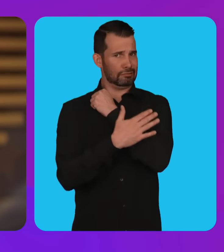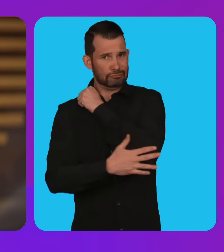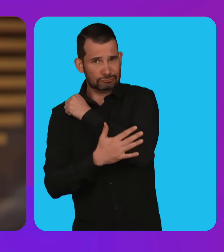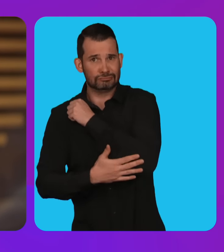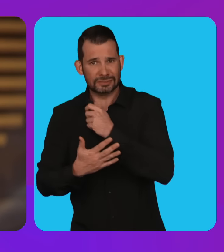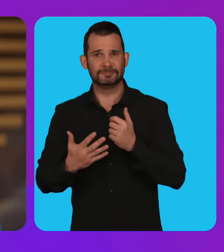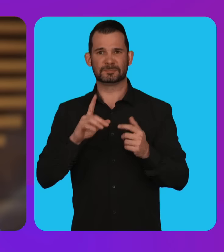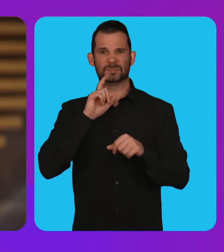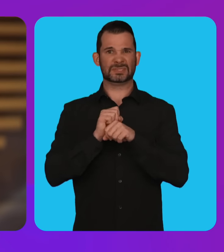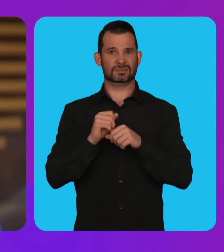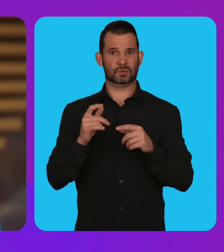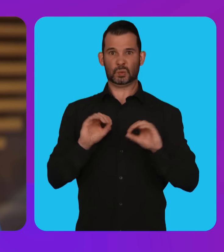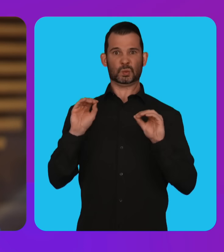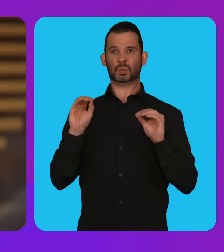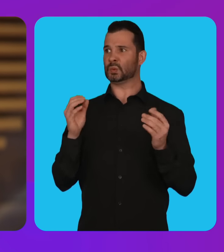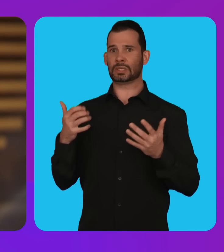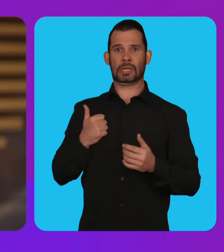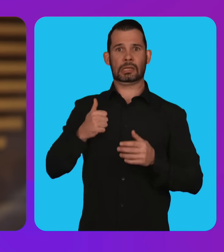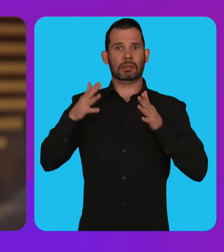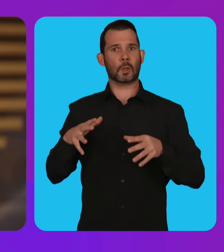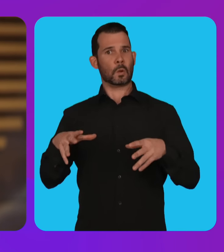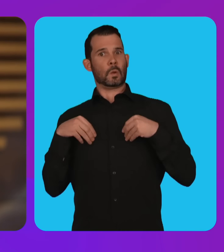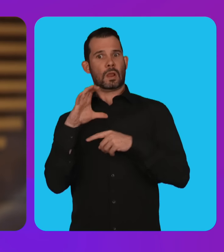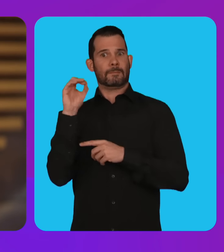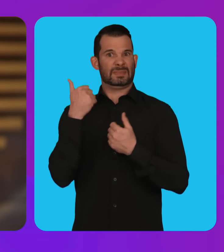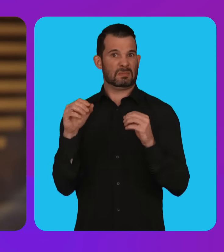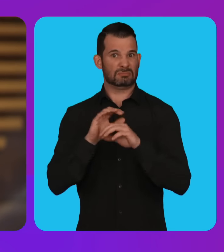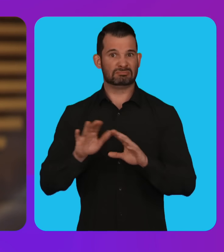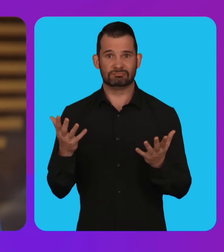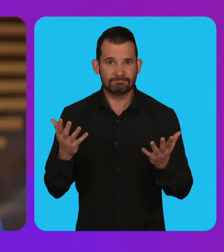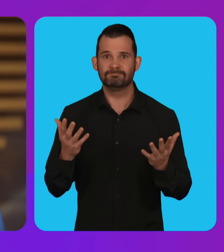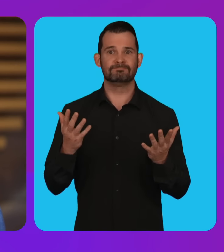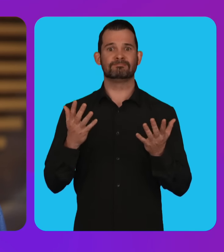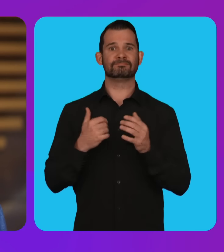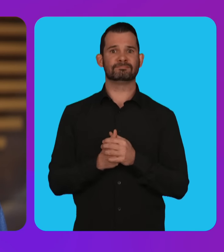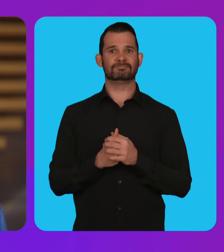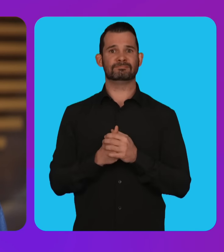where there's just simply no Canadian-owned companies anymore.